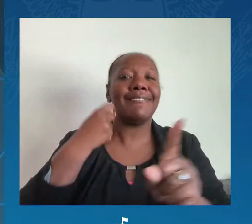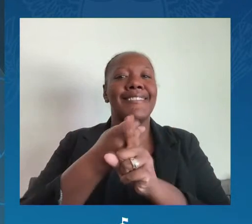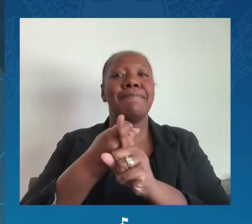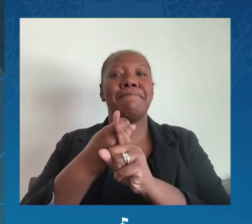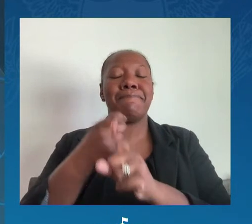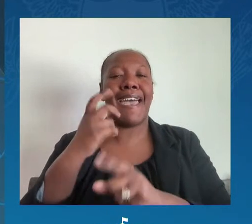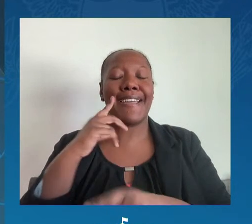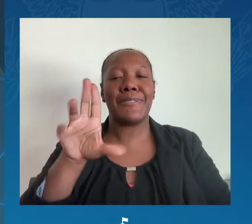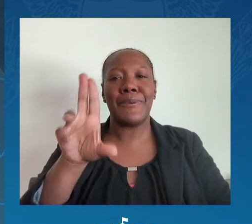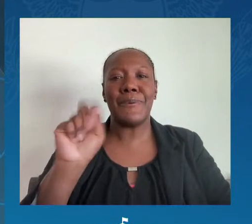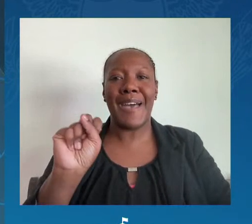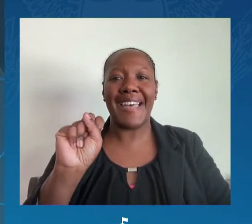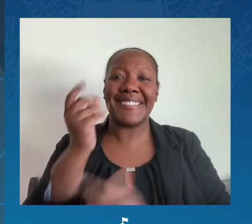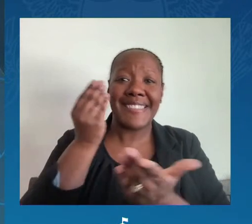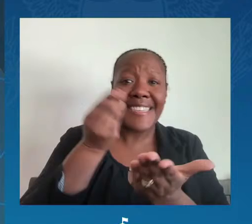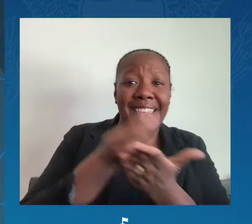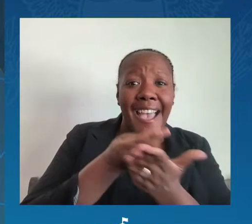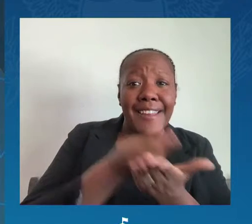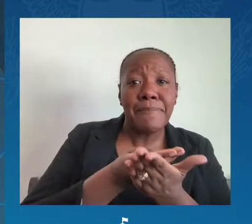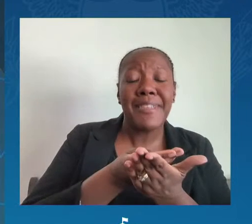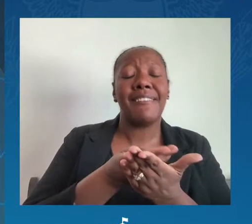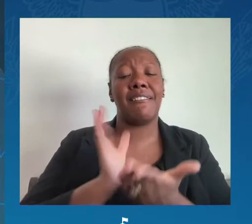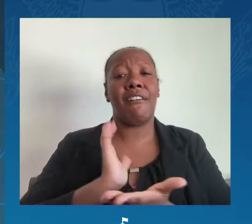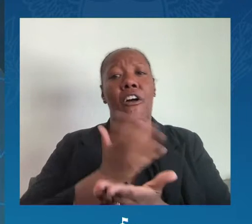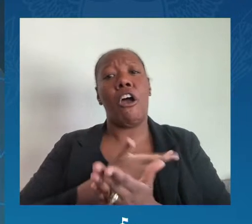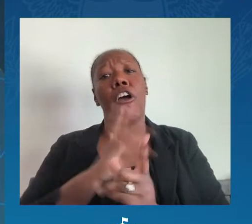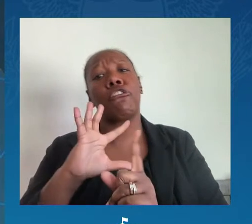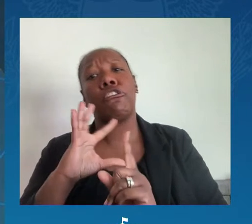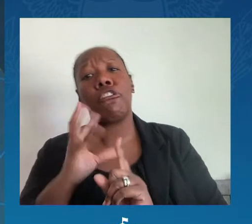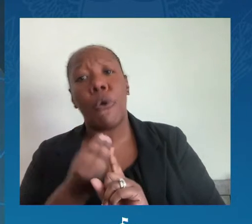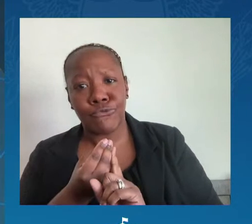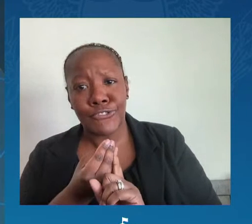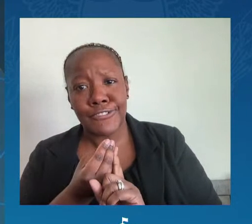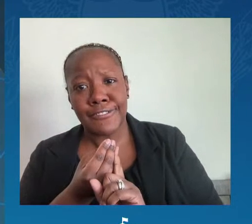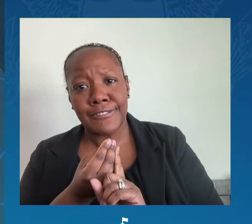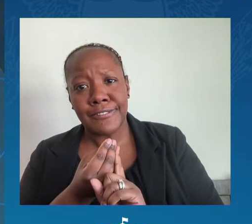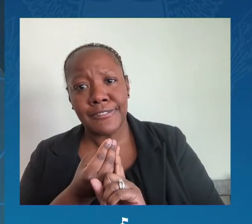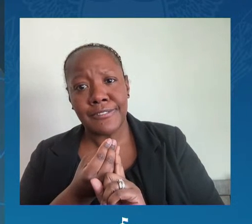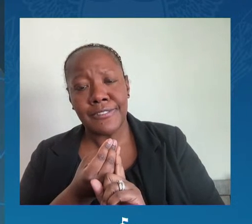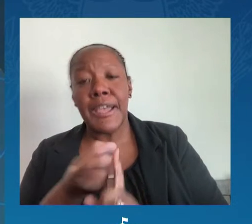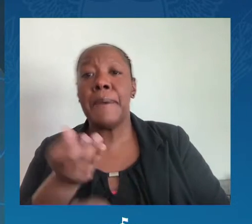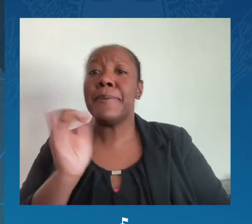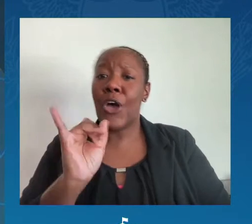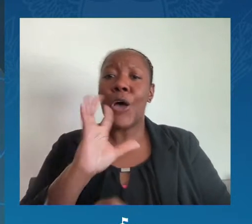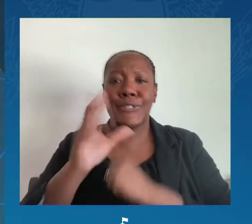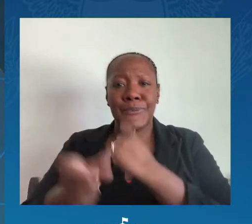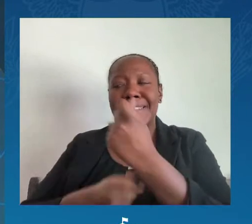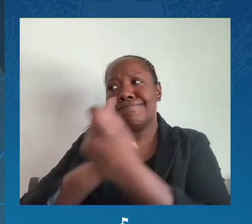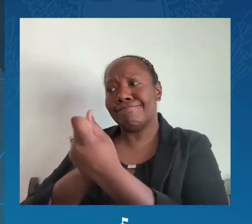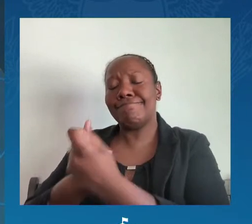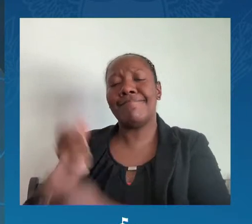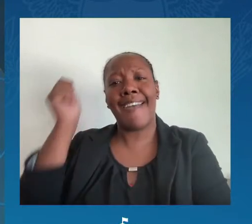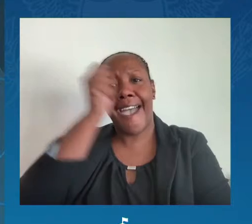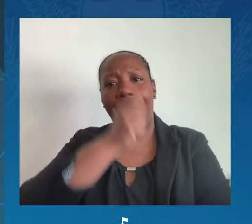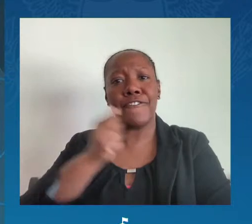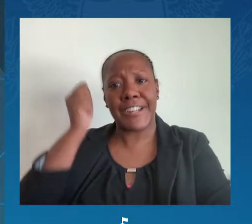and to our culture. But the diaspora also contributes to Africa. A Brookings study estimates the diaspora last year